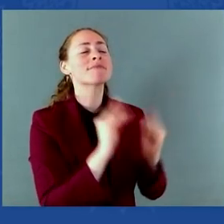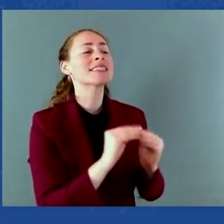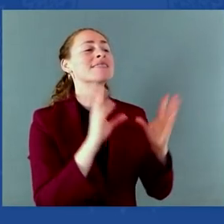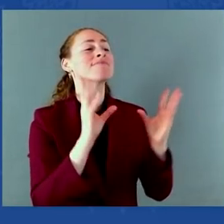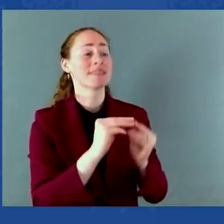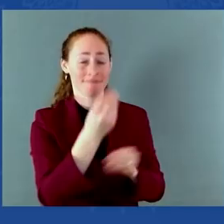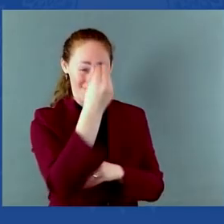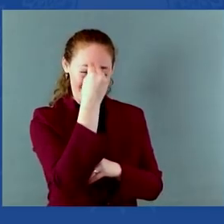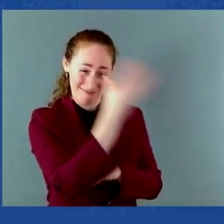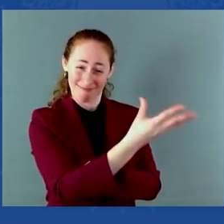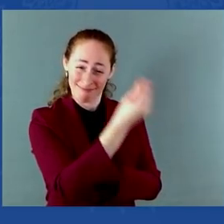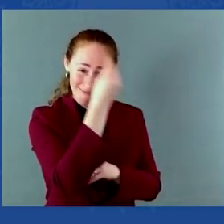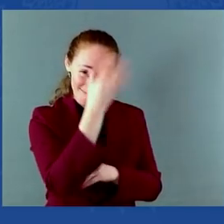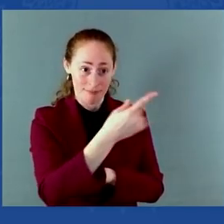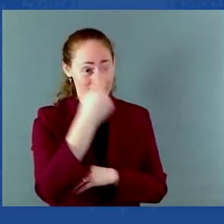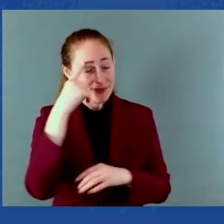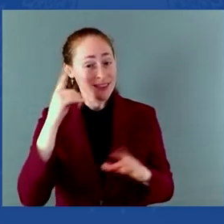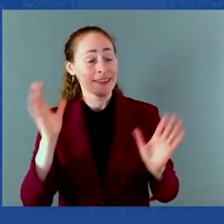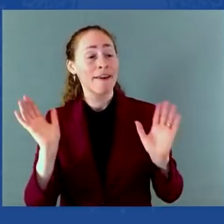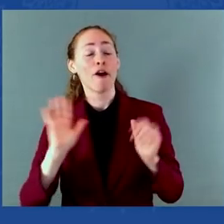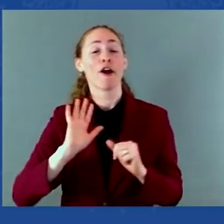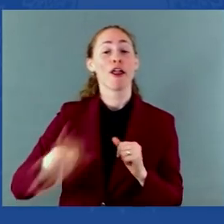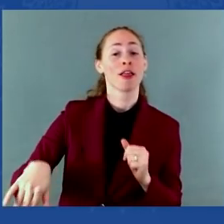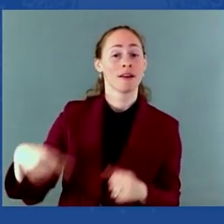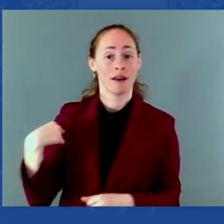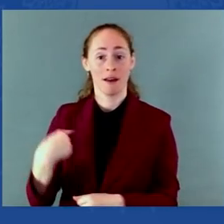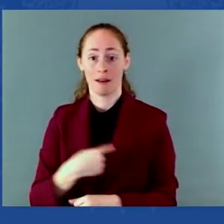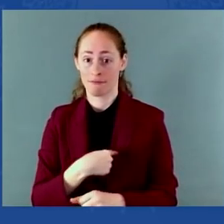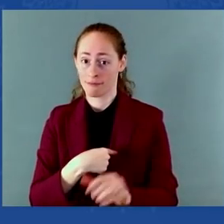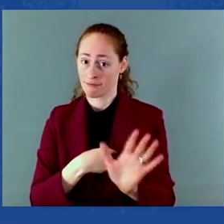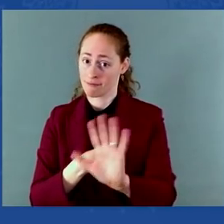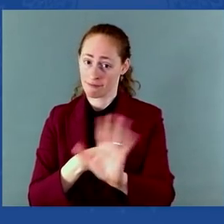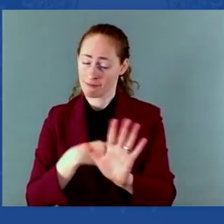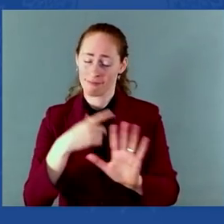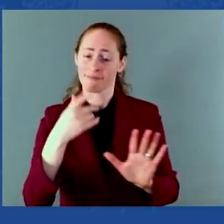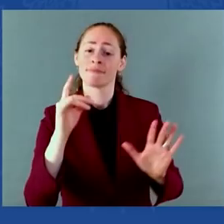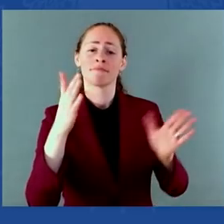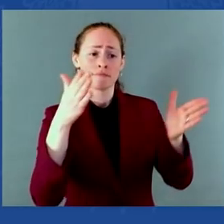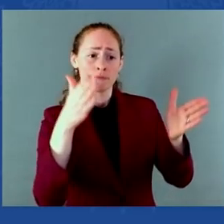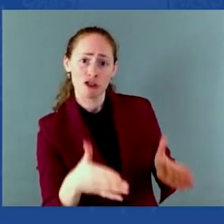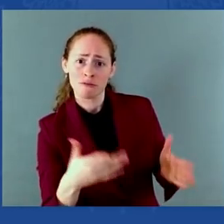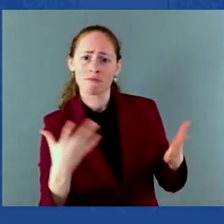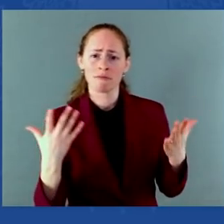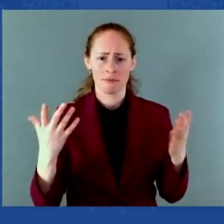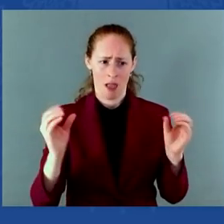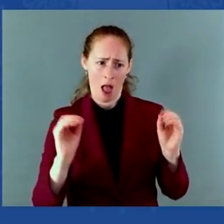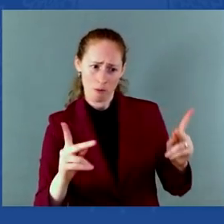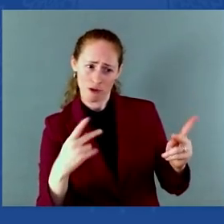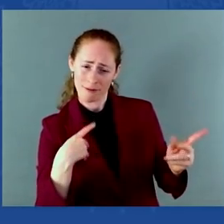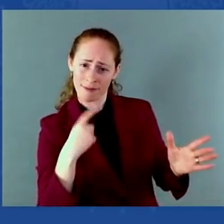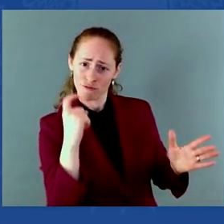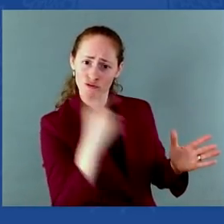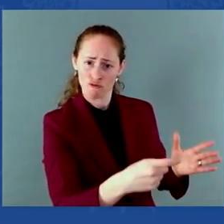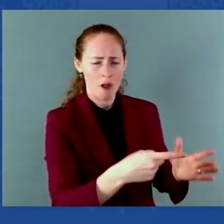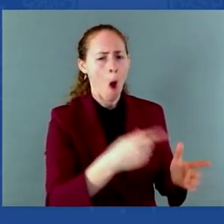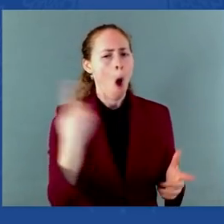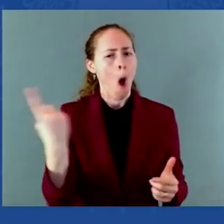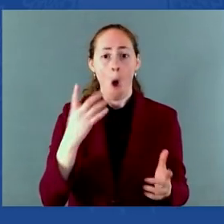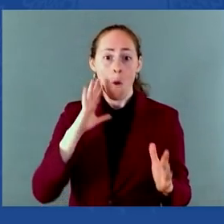Give Americans half a chance -- ordinary Americans half a chance, they have never, ever, ever, ever let their country down, not once.